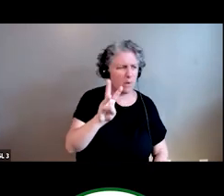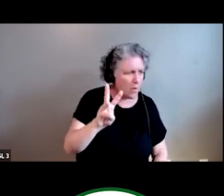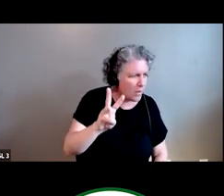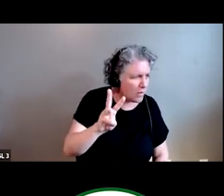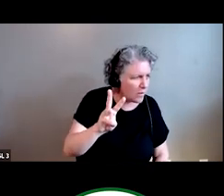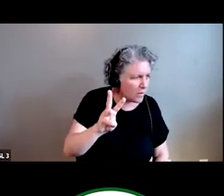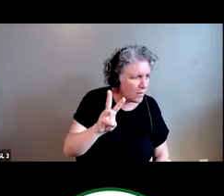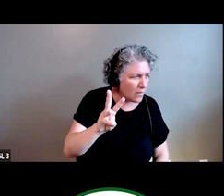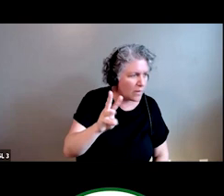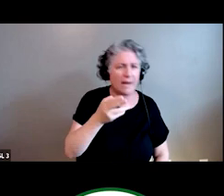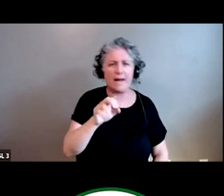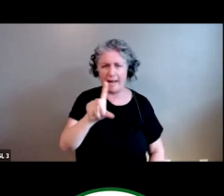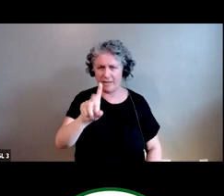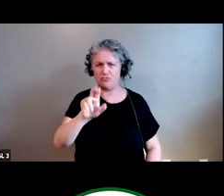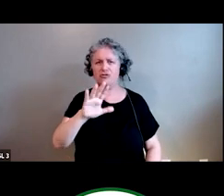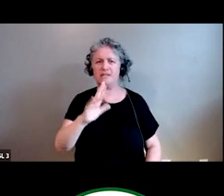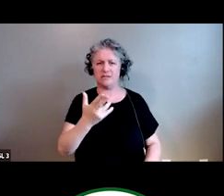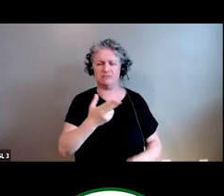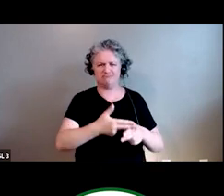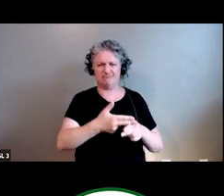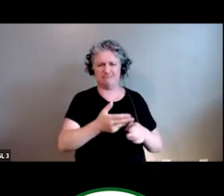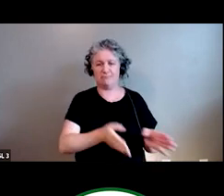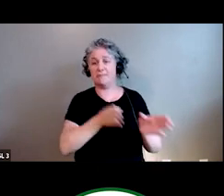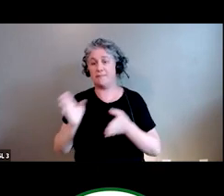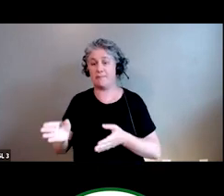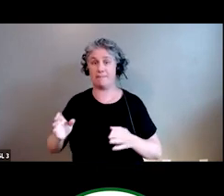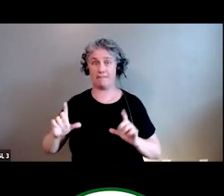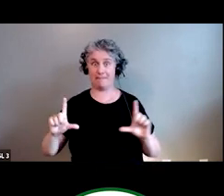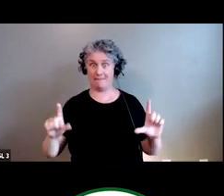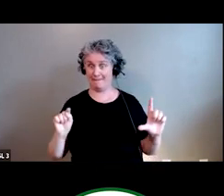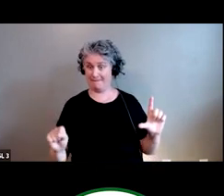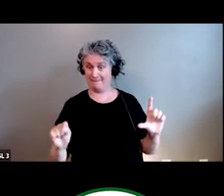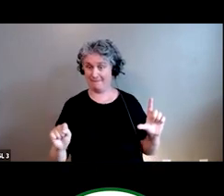The wheelchair sits in place on the centre of the actual paddle board. And it is staged